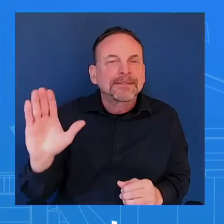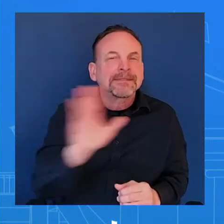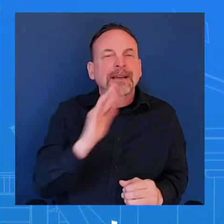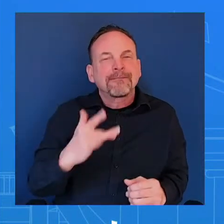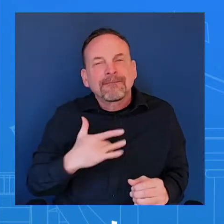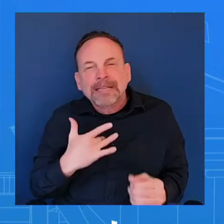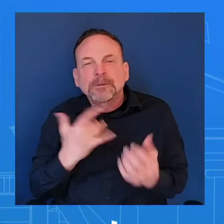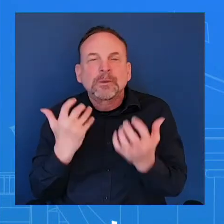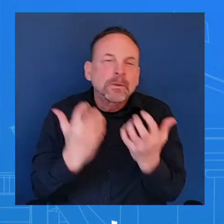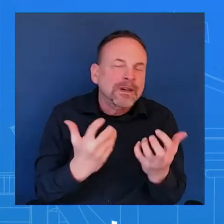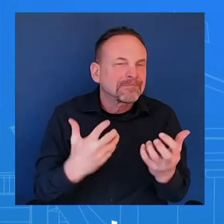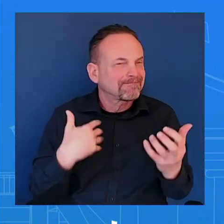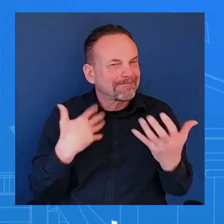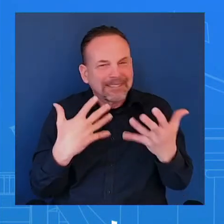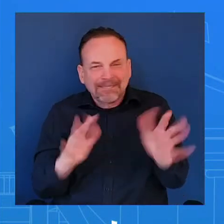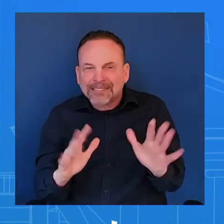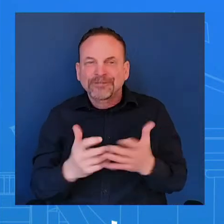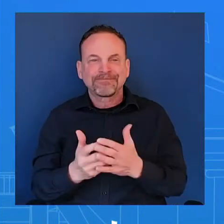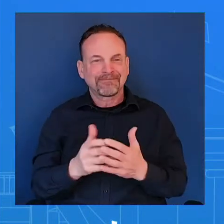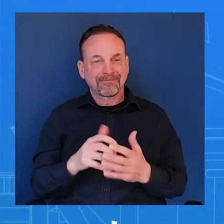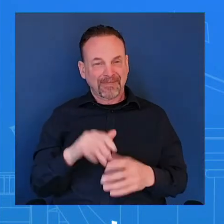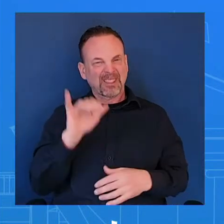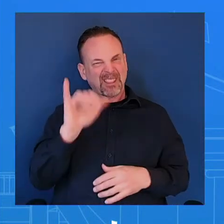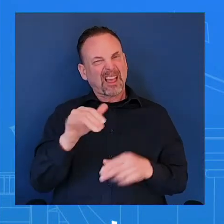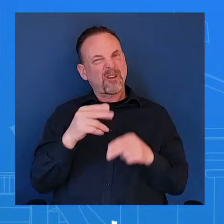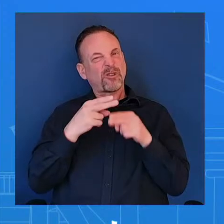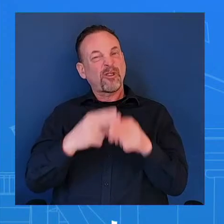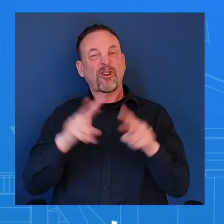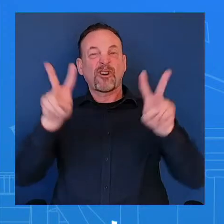We respected that. We listened to them and we had a working meeting.